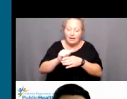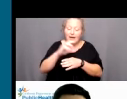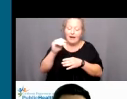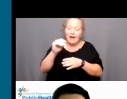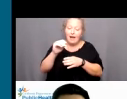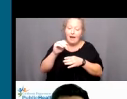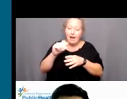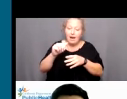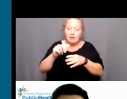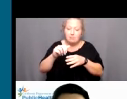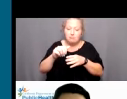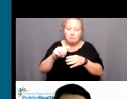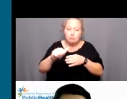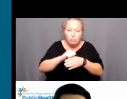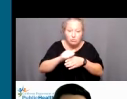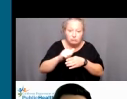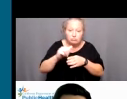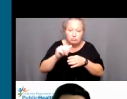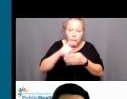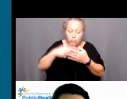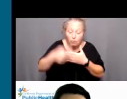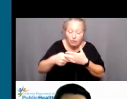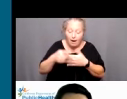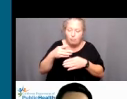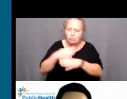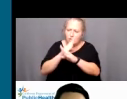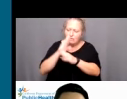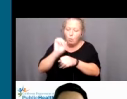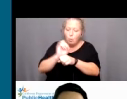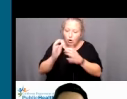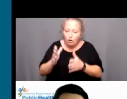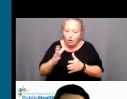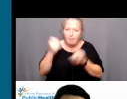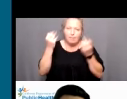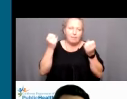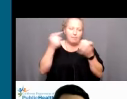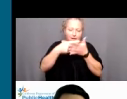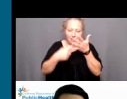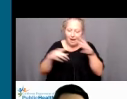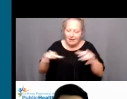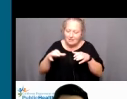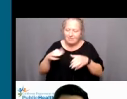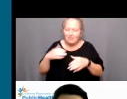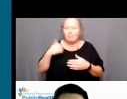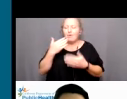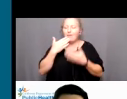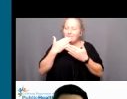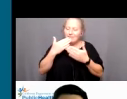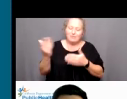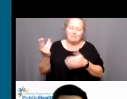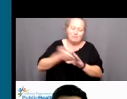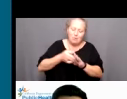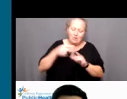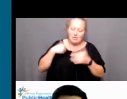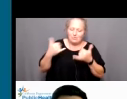protects injured workers and many other activities. We're delighted to have you join us today. and over to you Secretary